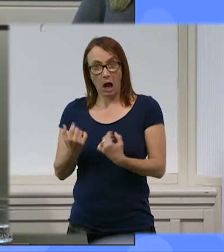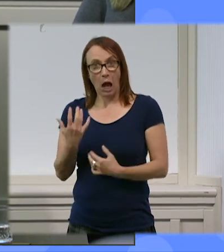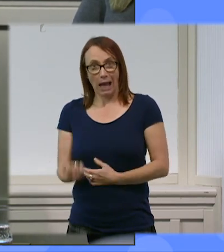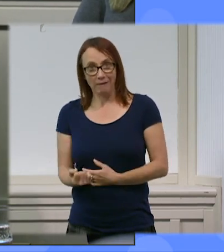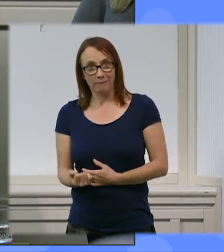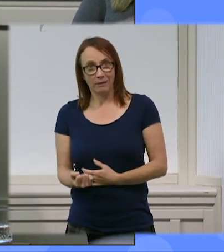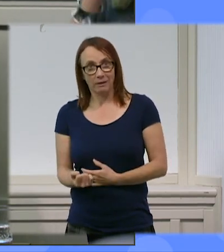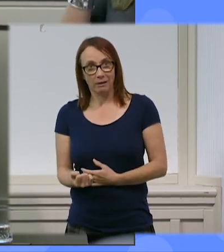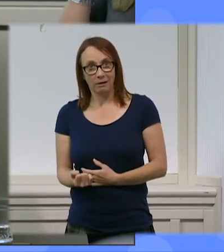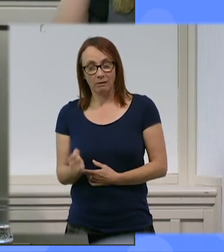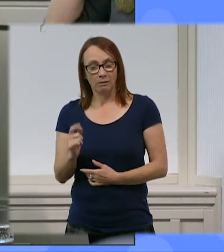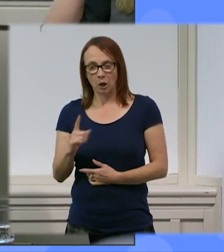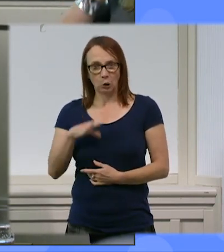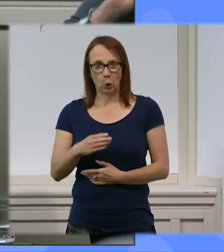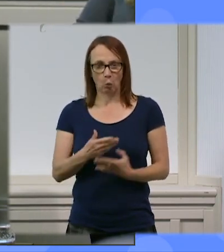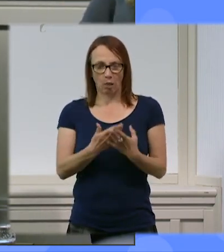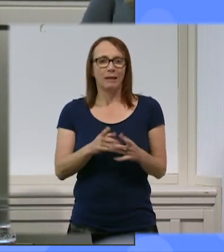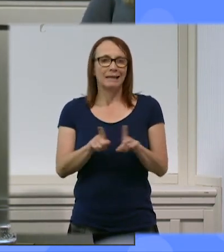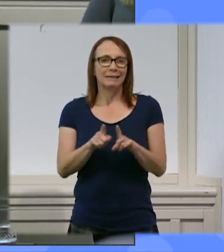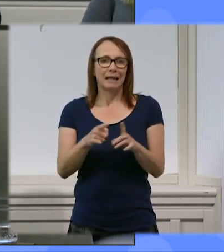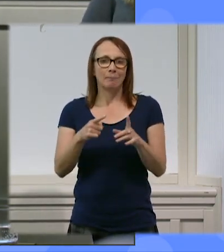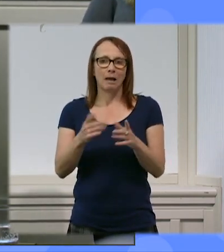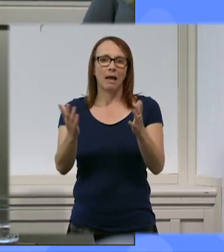it's underutilized assets yeah B&B is another one you know we are by people